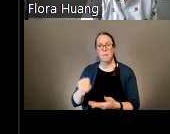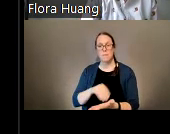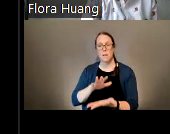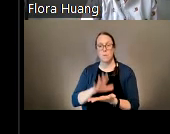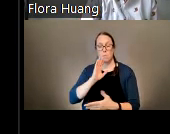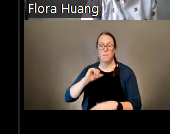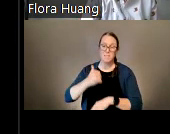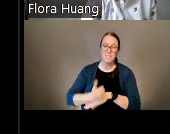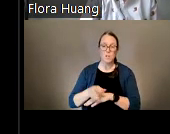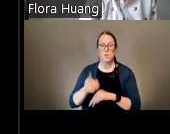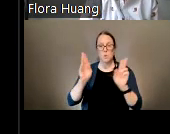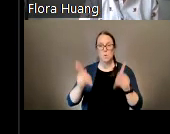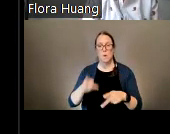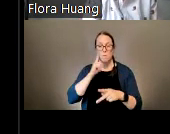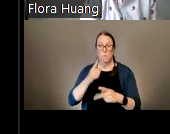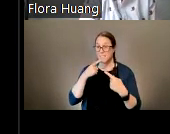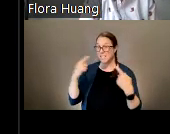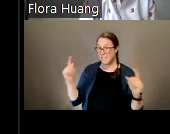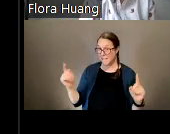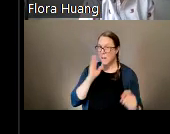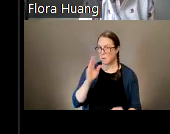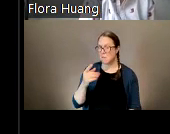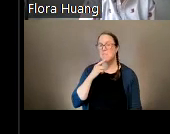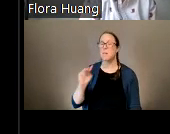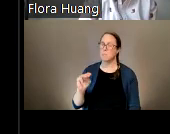in terms of accessibility, I'd have to say Microsoft Word.